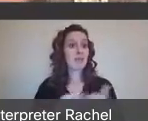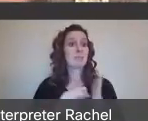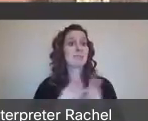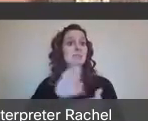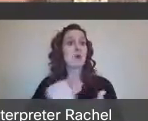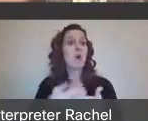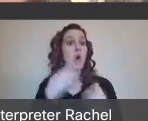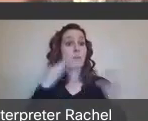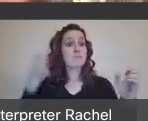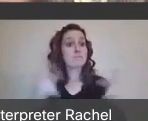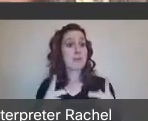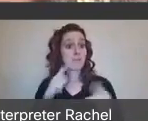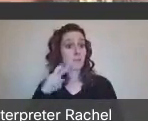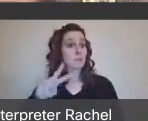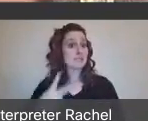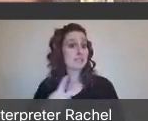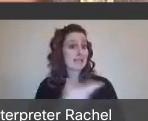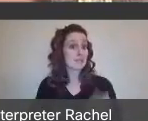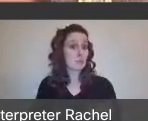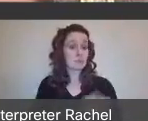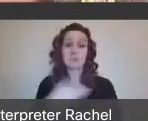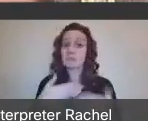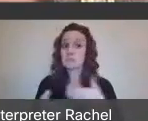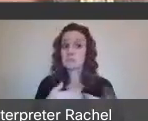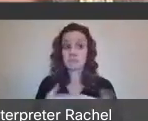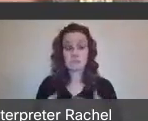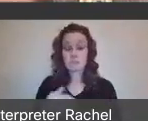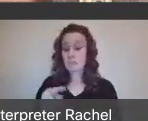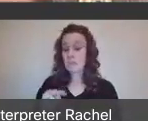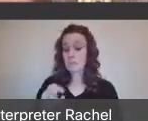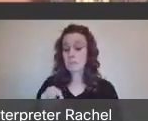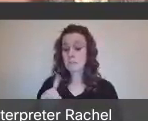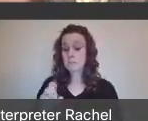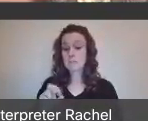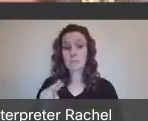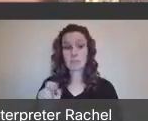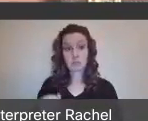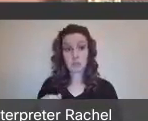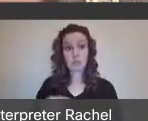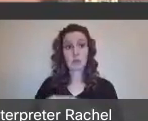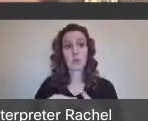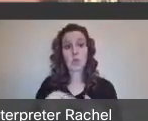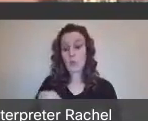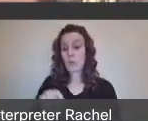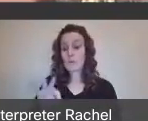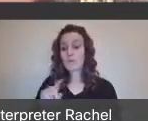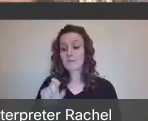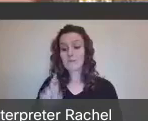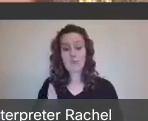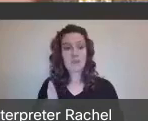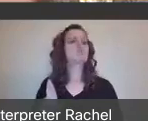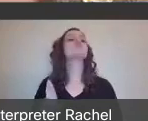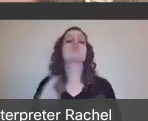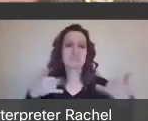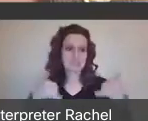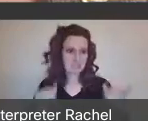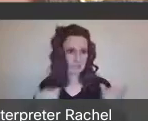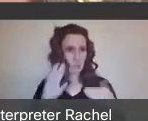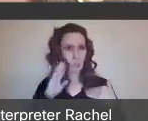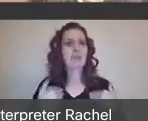dose, regardless of which vaccine they received, using a 28-day interval so that we don't have